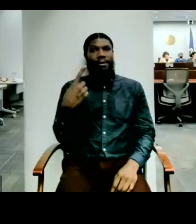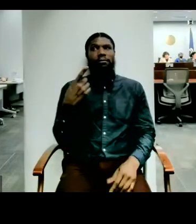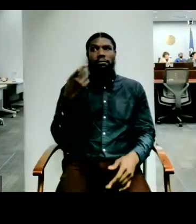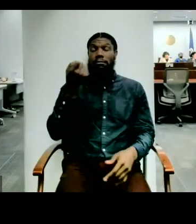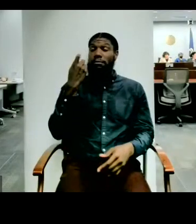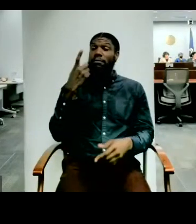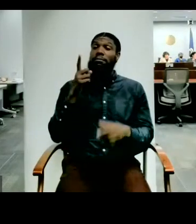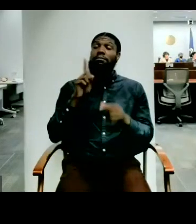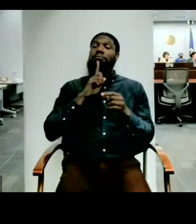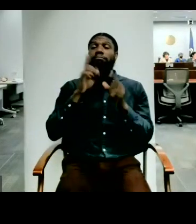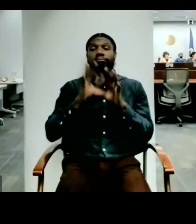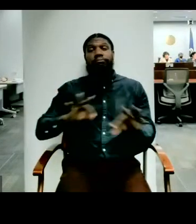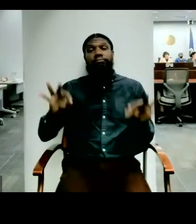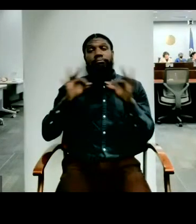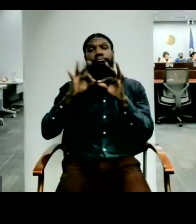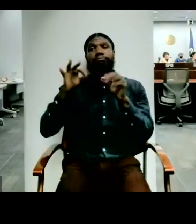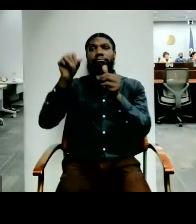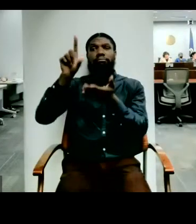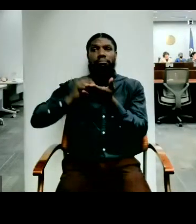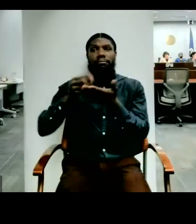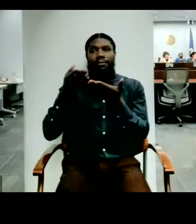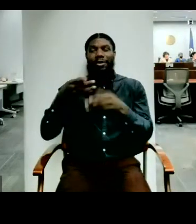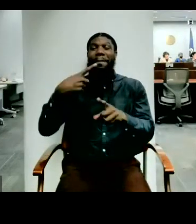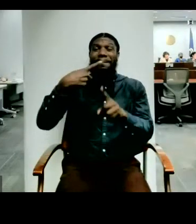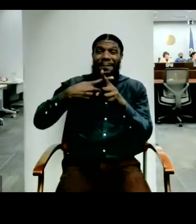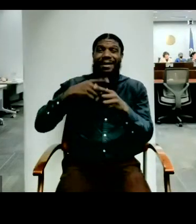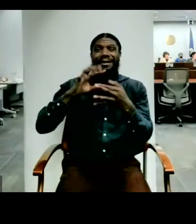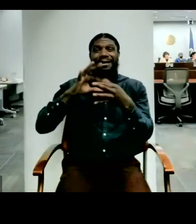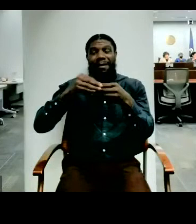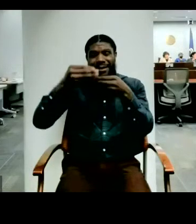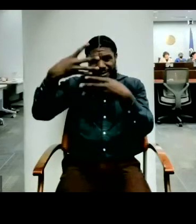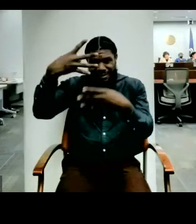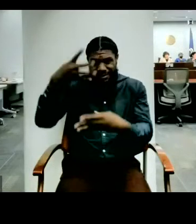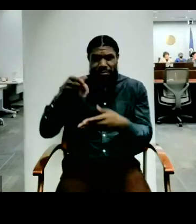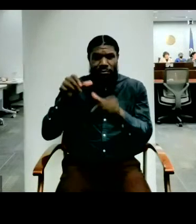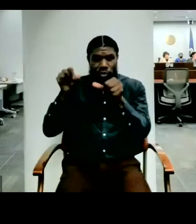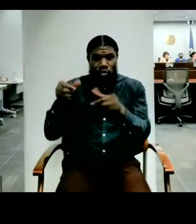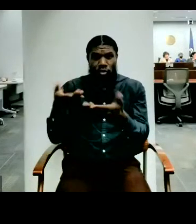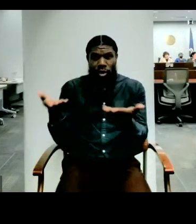Register and to have comments published in the Federal Register is so that all of the